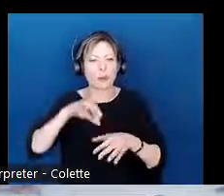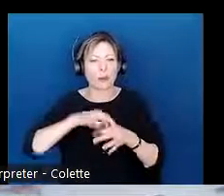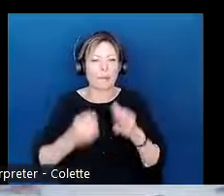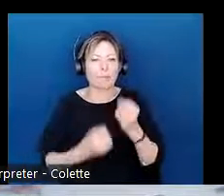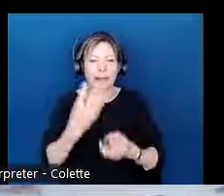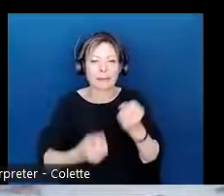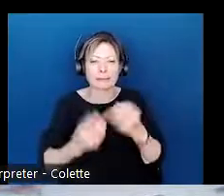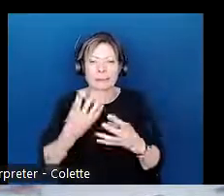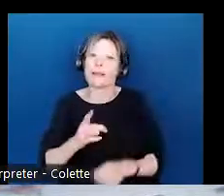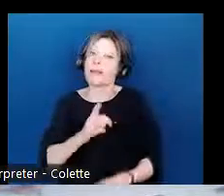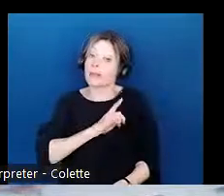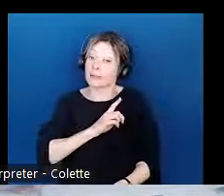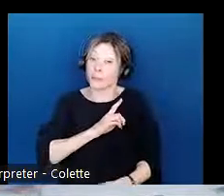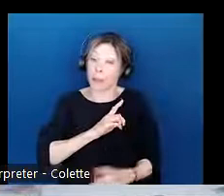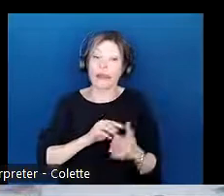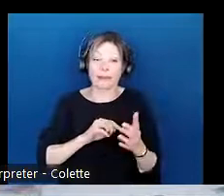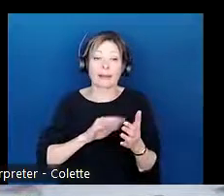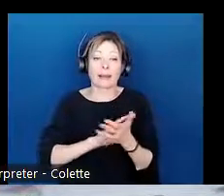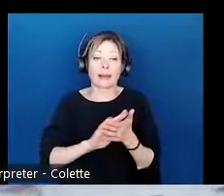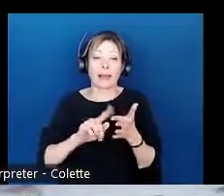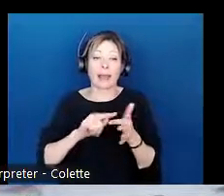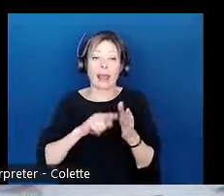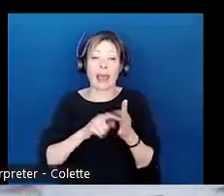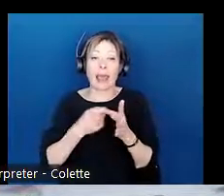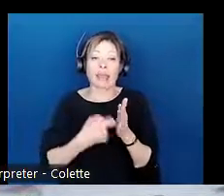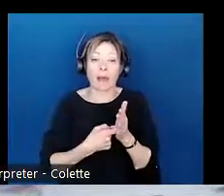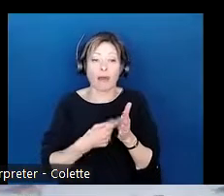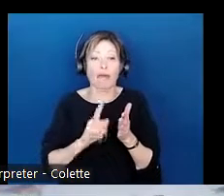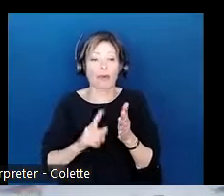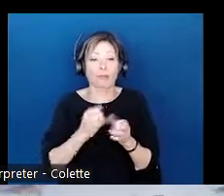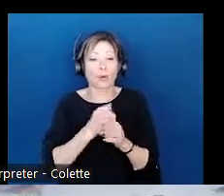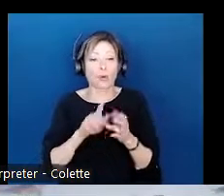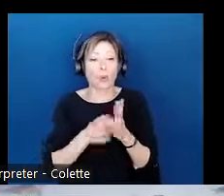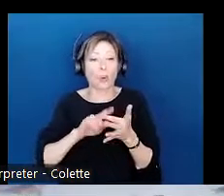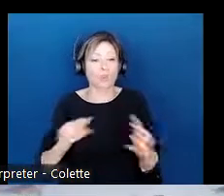ones that are really well adapted to heathland have done so well and colonized those areas.